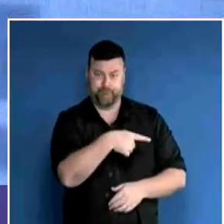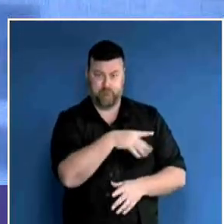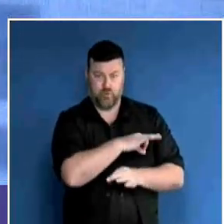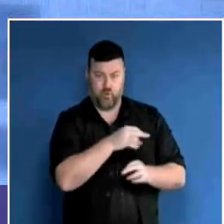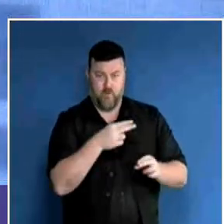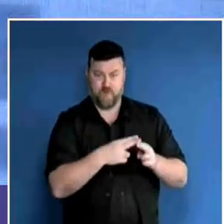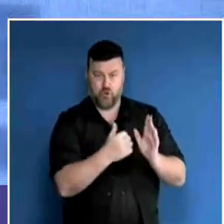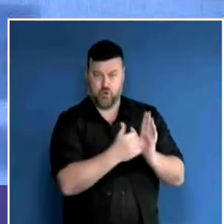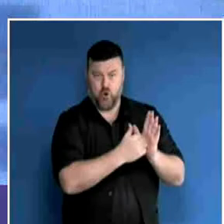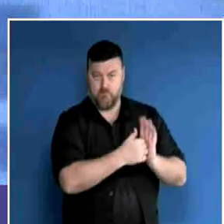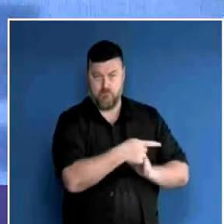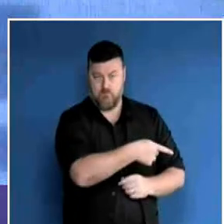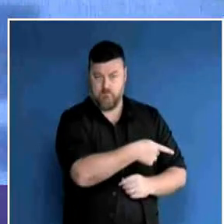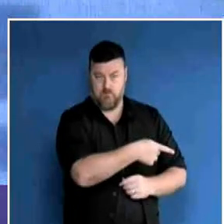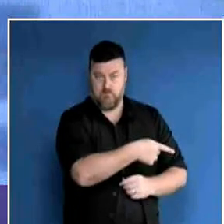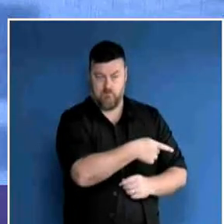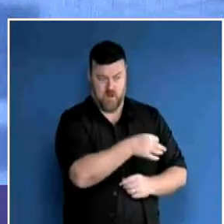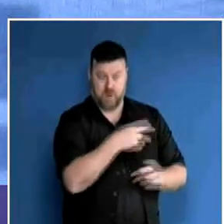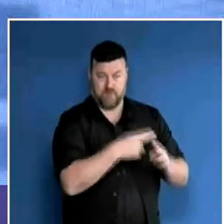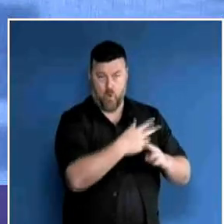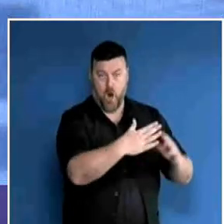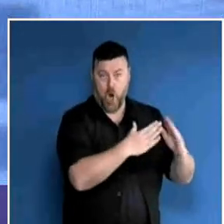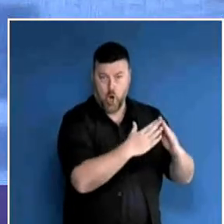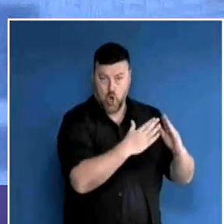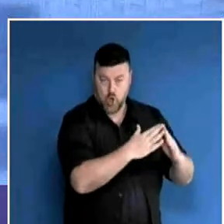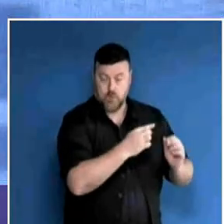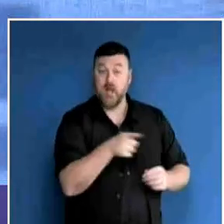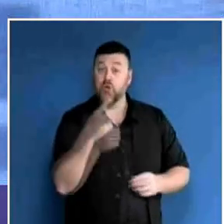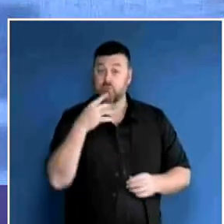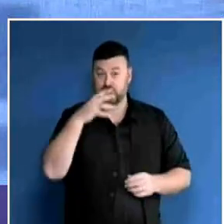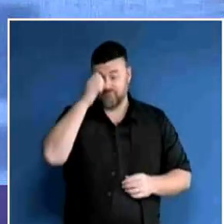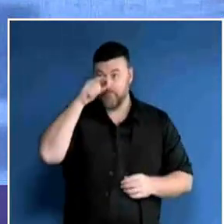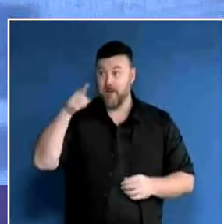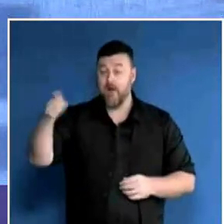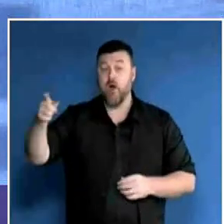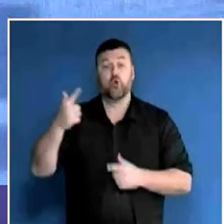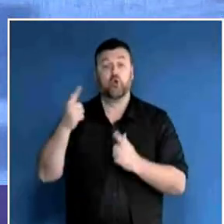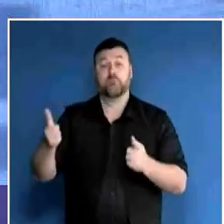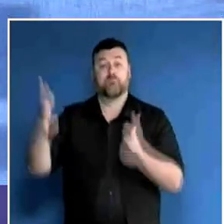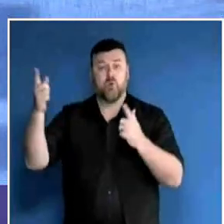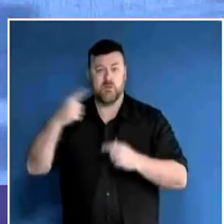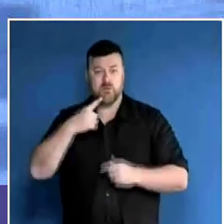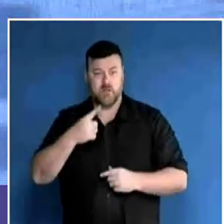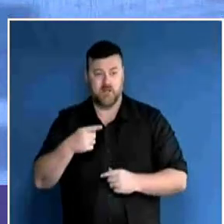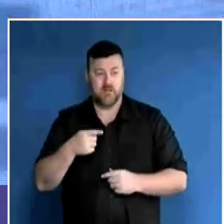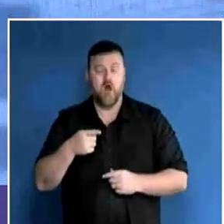the National Operations Manager told you that he was planning to set up a café in the